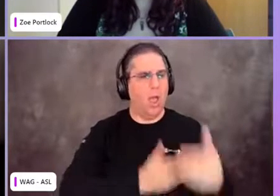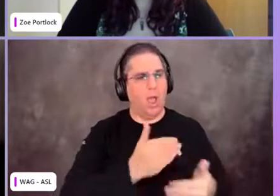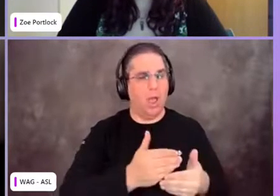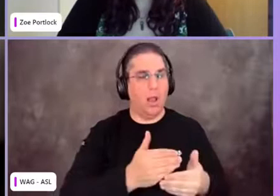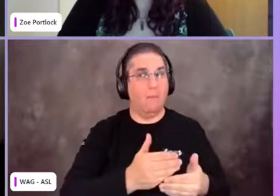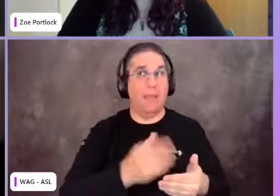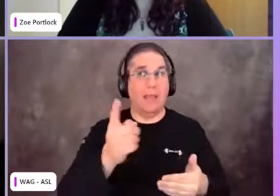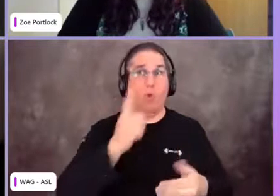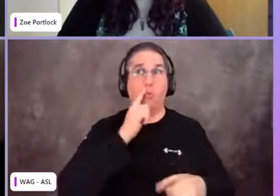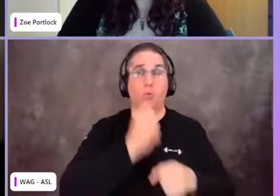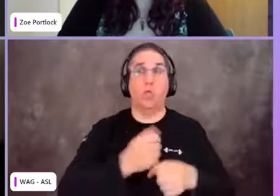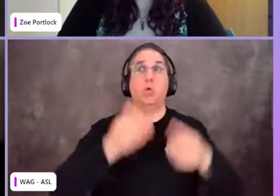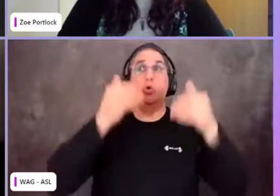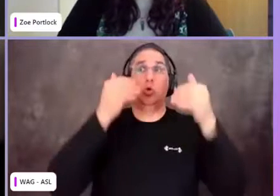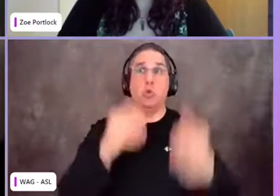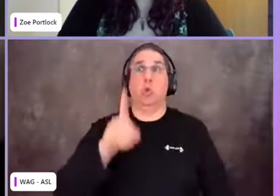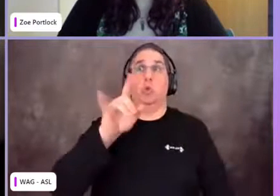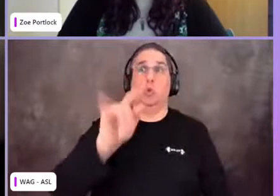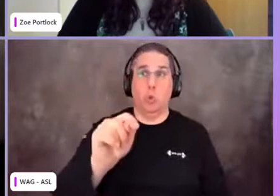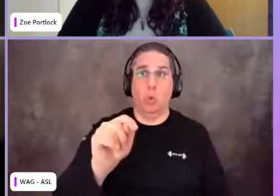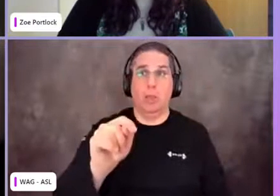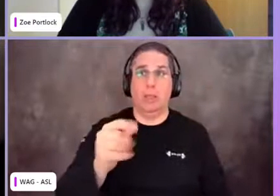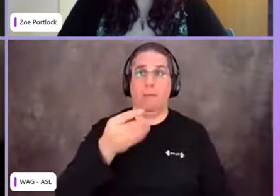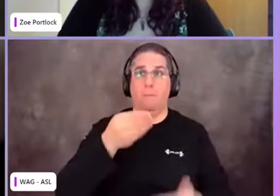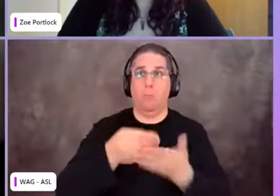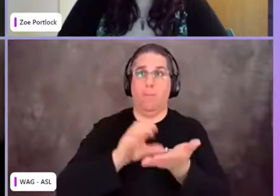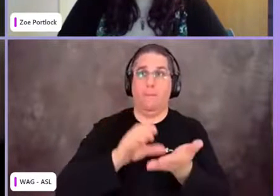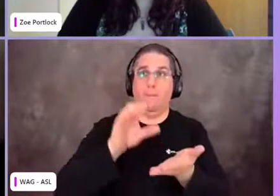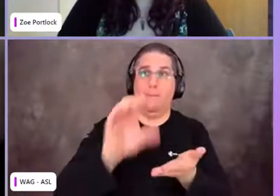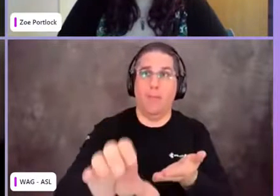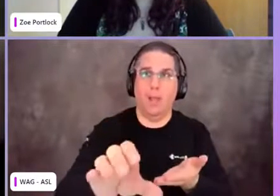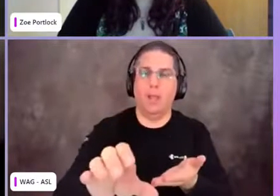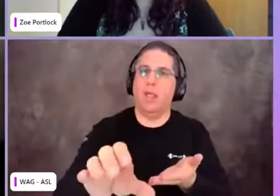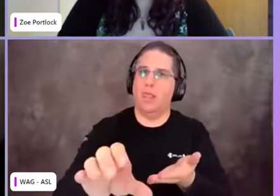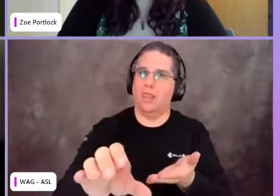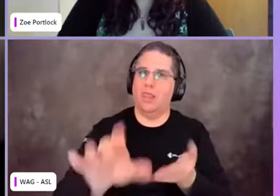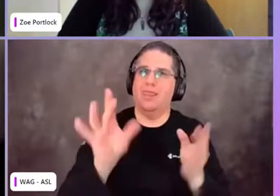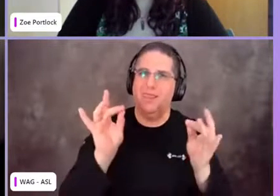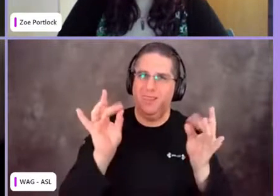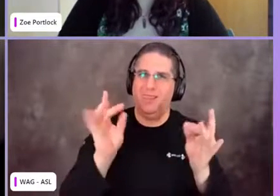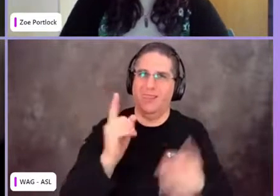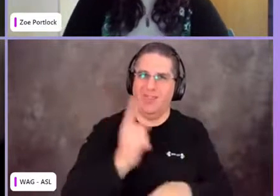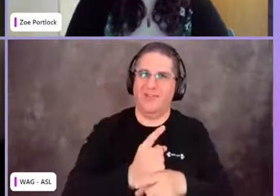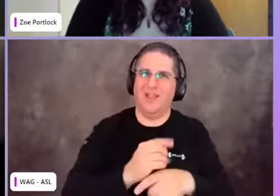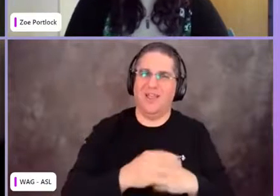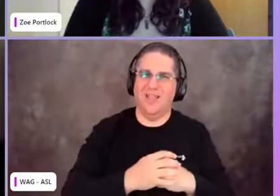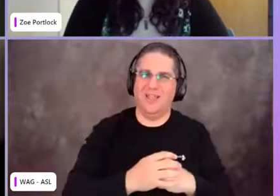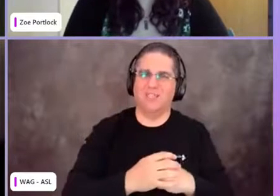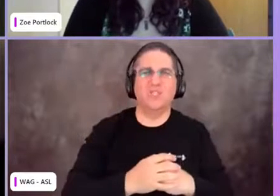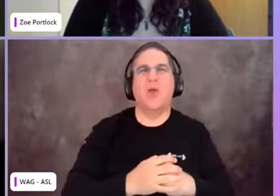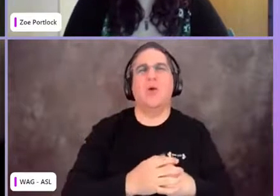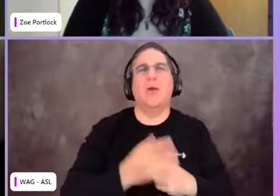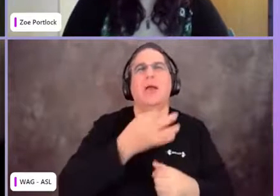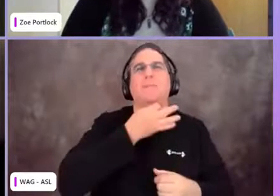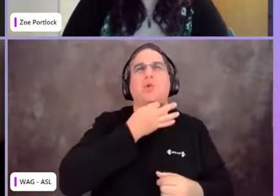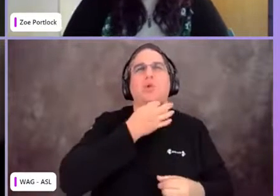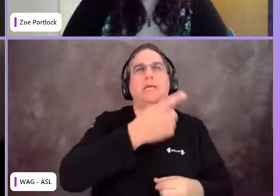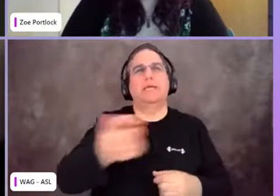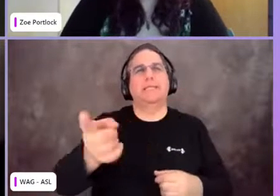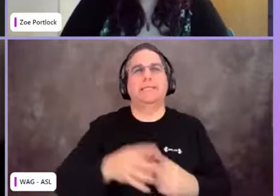and they care enough to provide time to do things, money to build things, and finally get into that portion